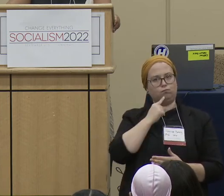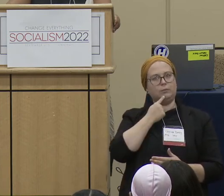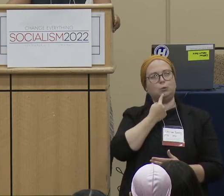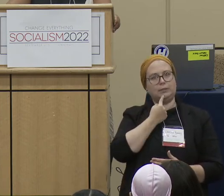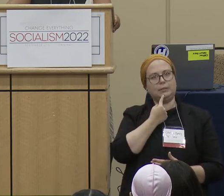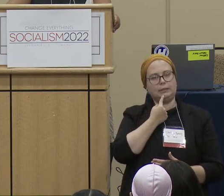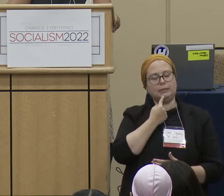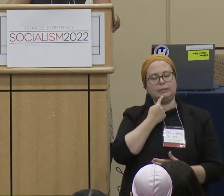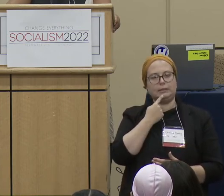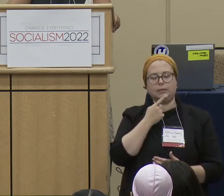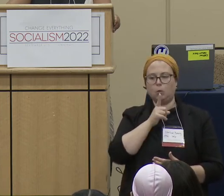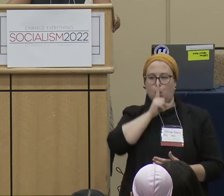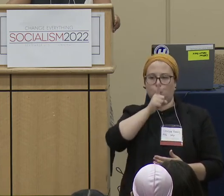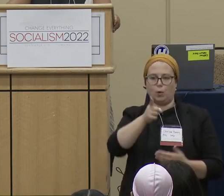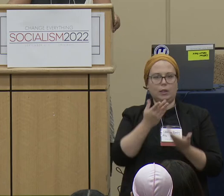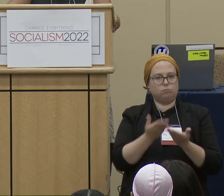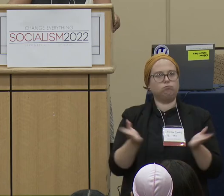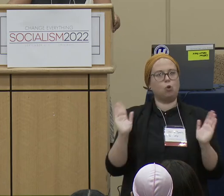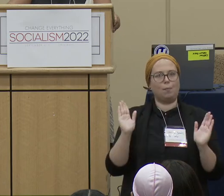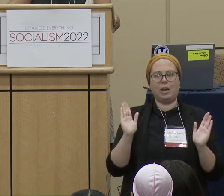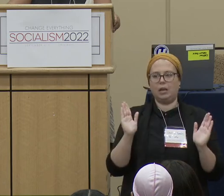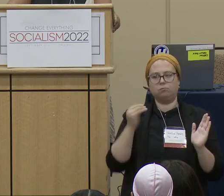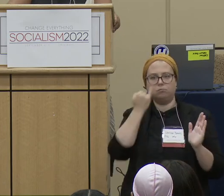question. I appreciate the seriousness of the question,